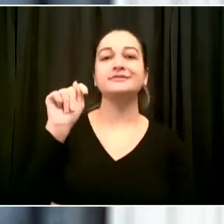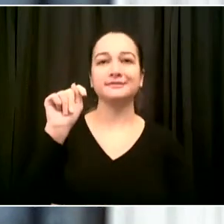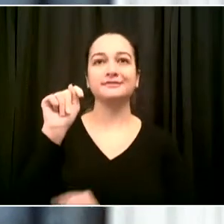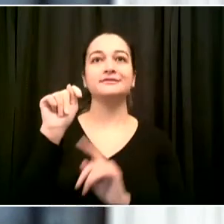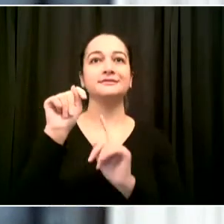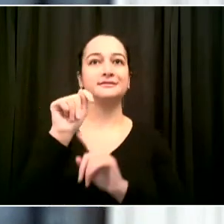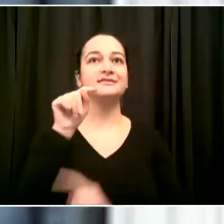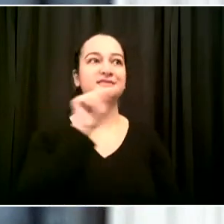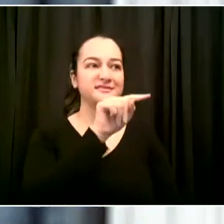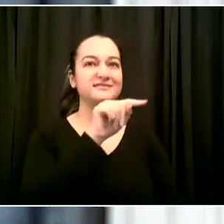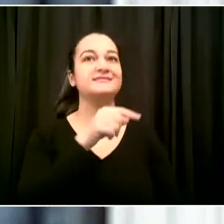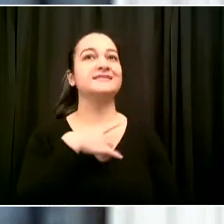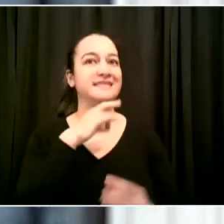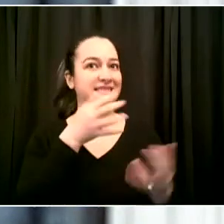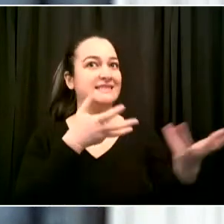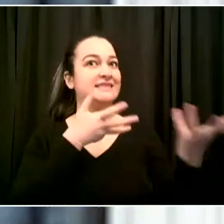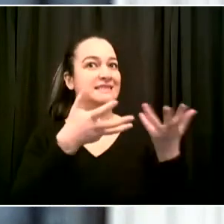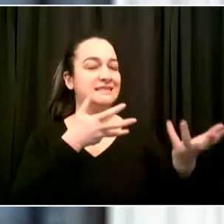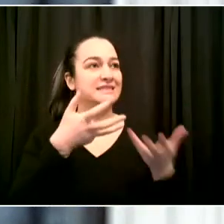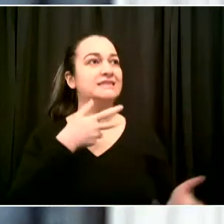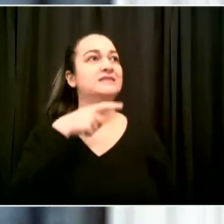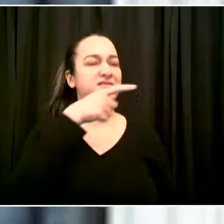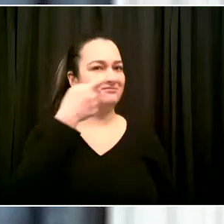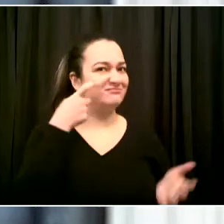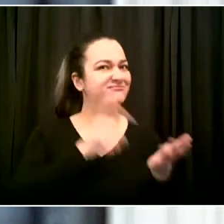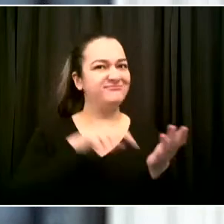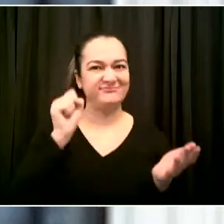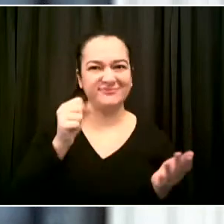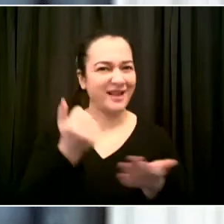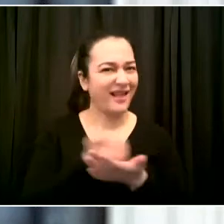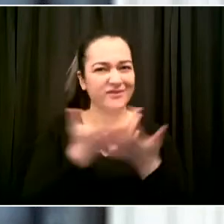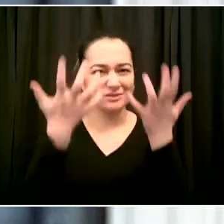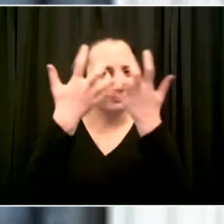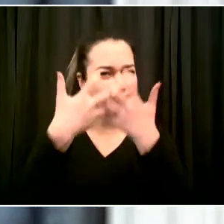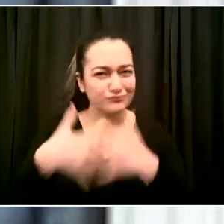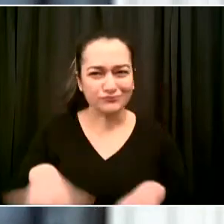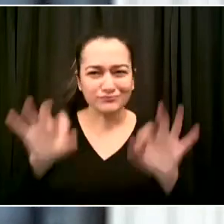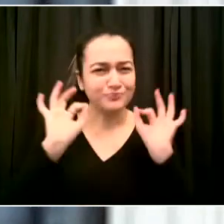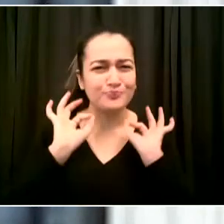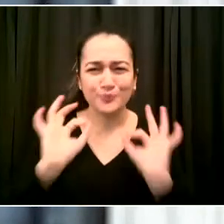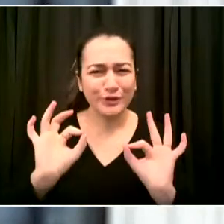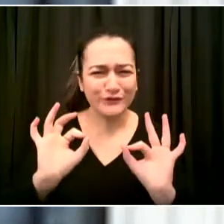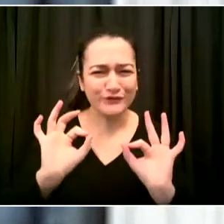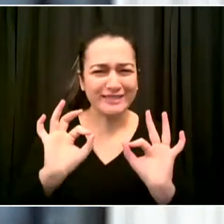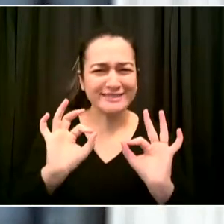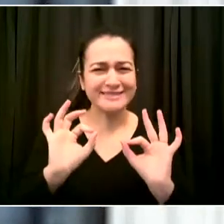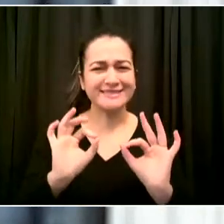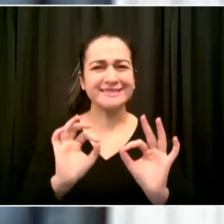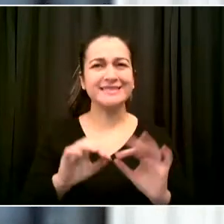HAD A WELL OILED MACHINE THIS MORNING, TEMPERATURES